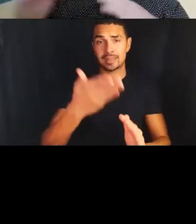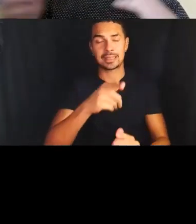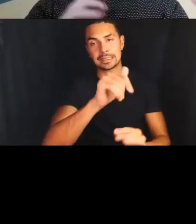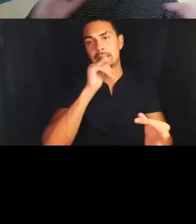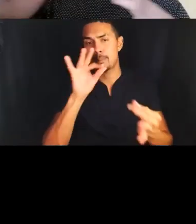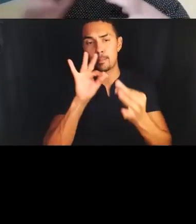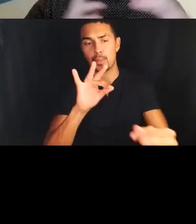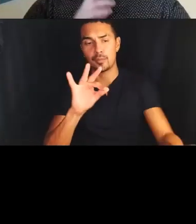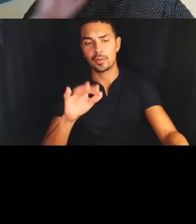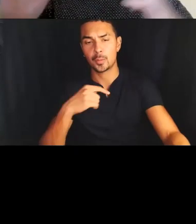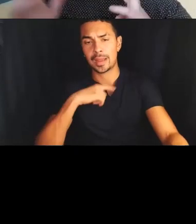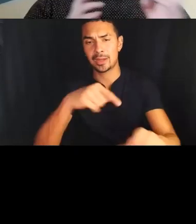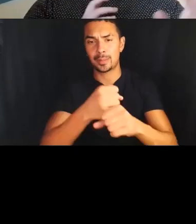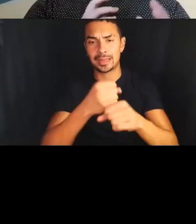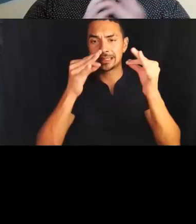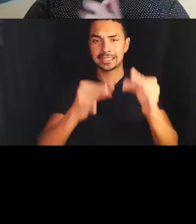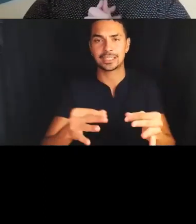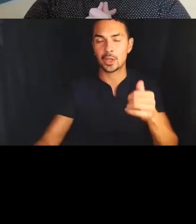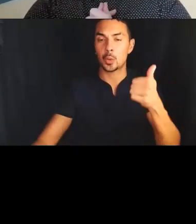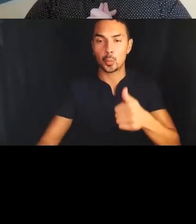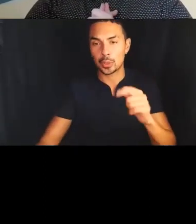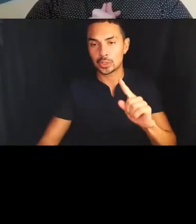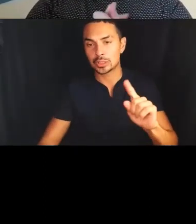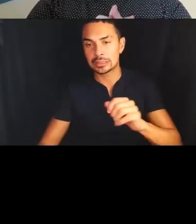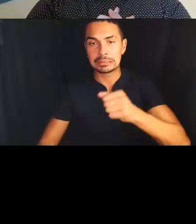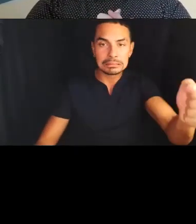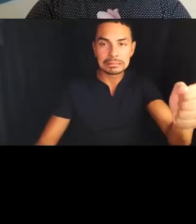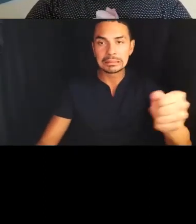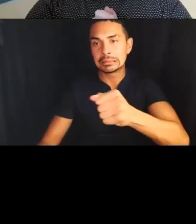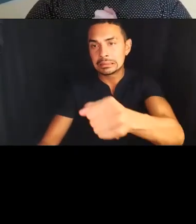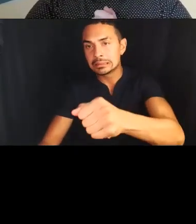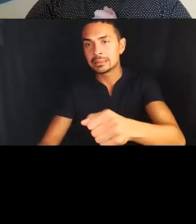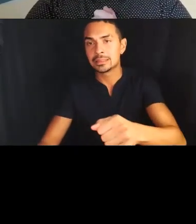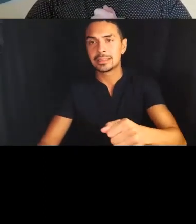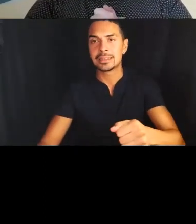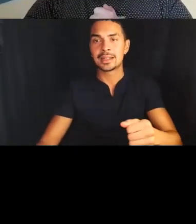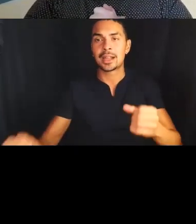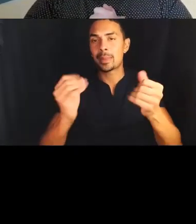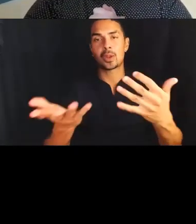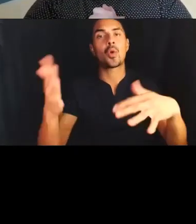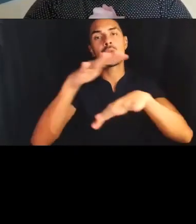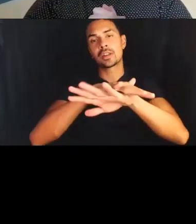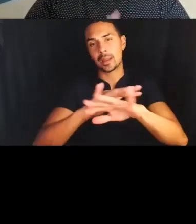We had to make decisions about what goes where and there's overlap and, you know,